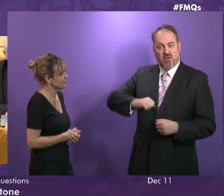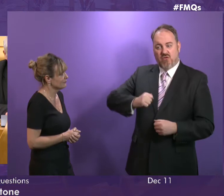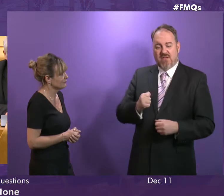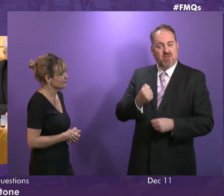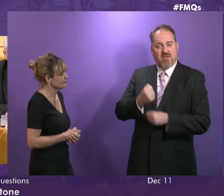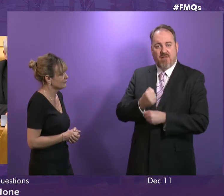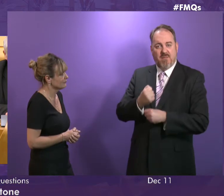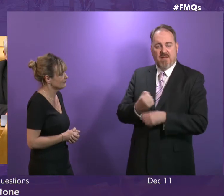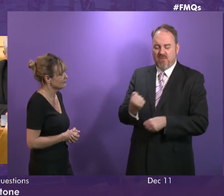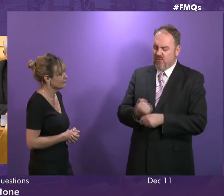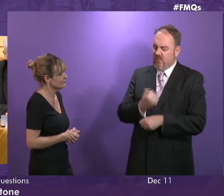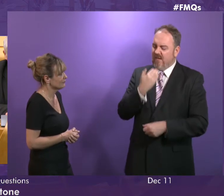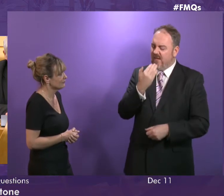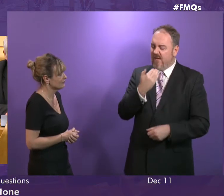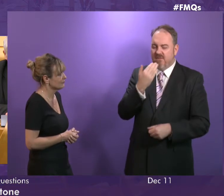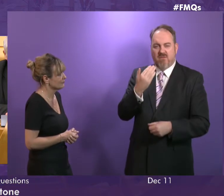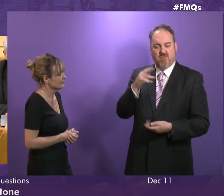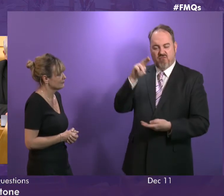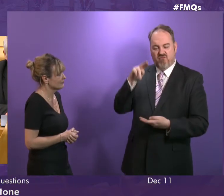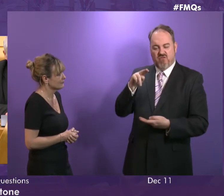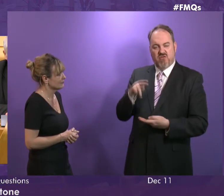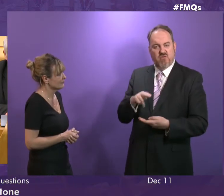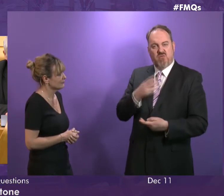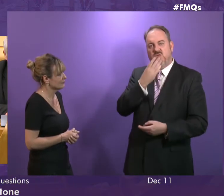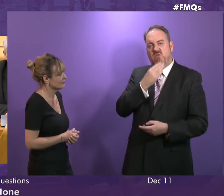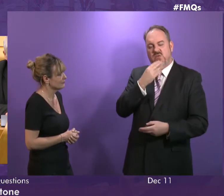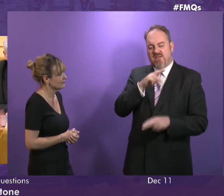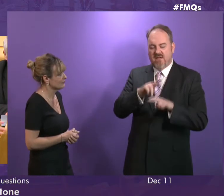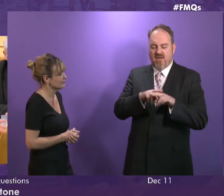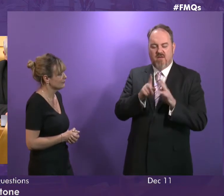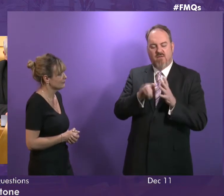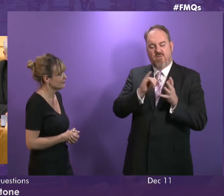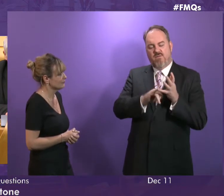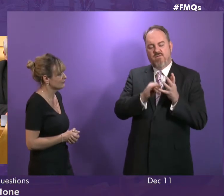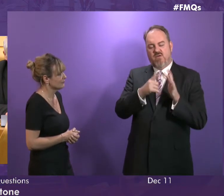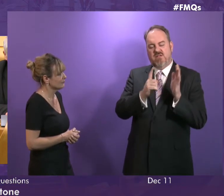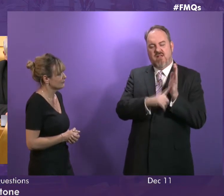to reduce demand for fossil fuels. The First Minister could take her huge road expansion